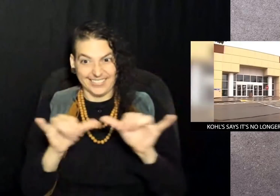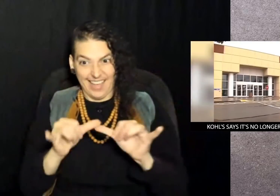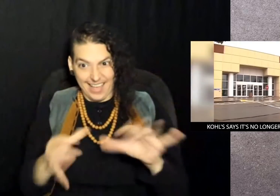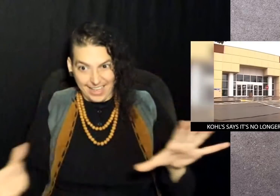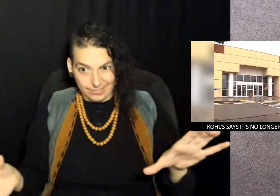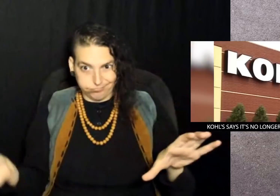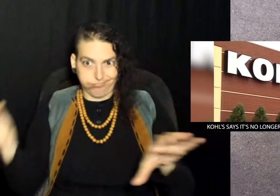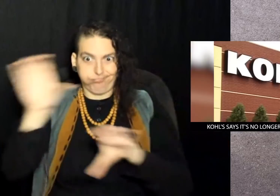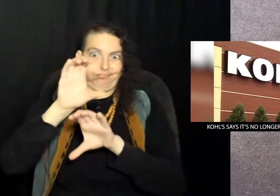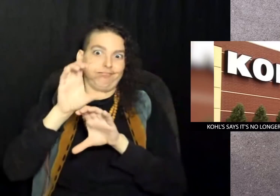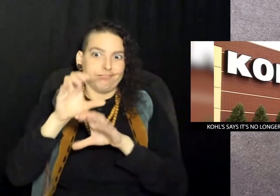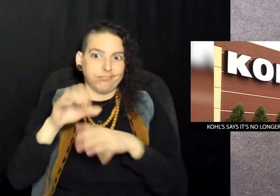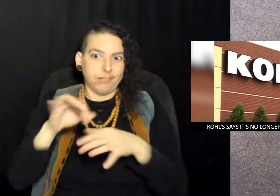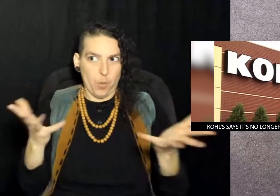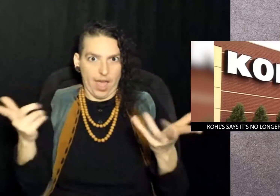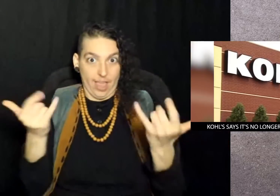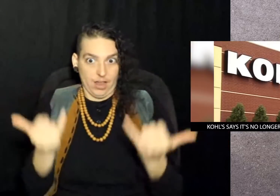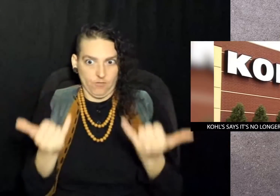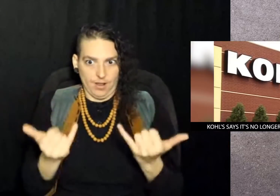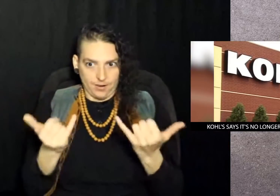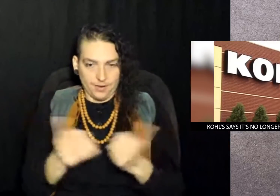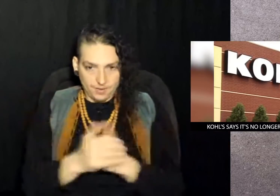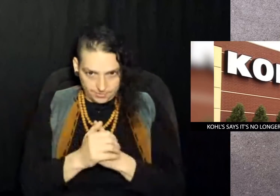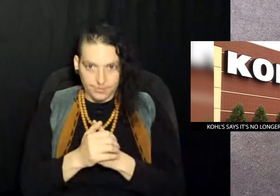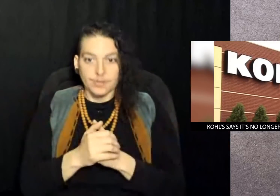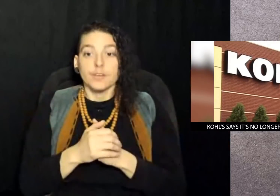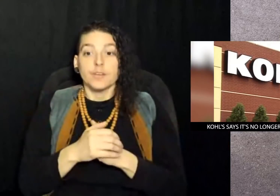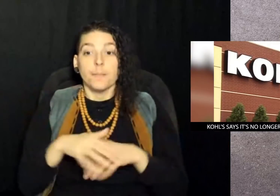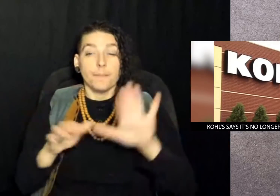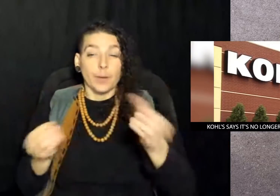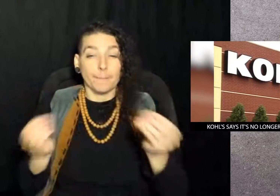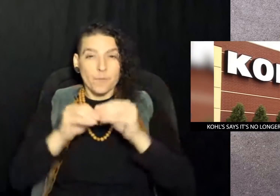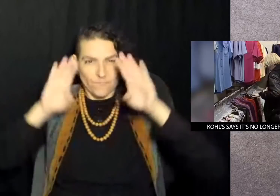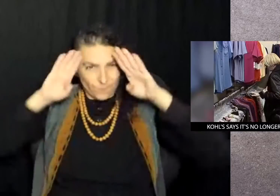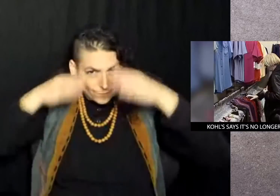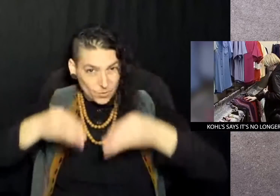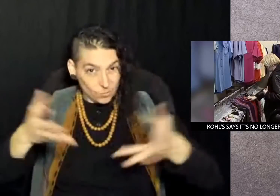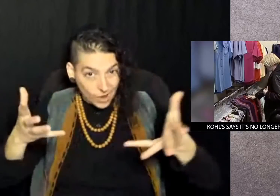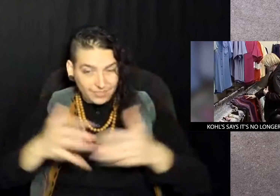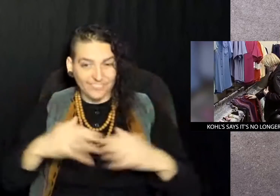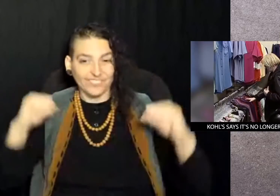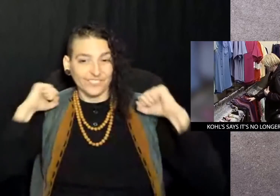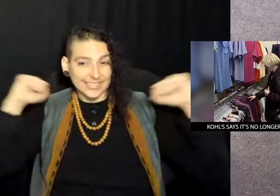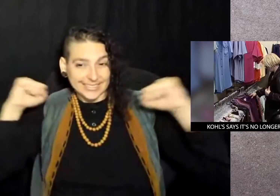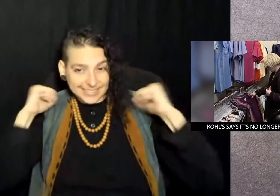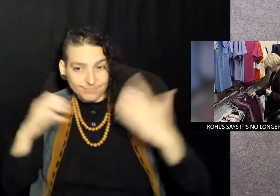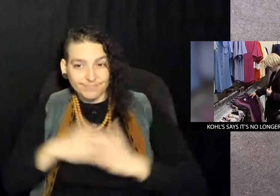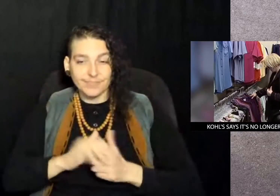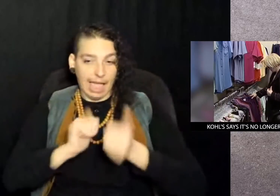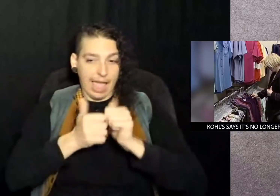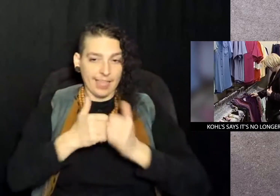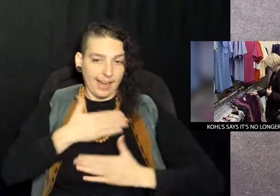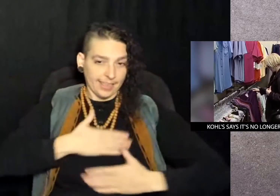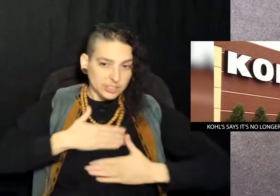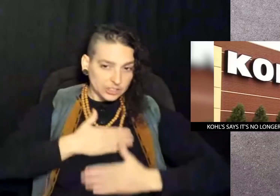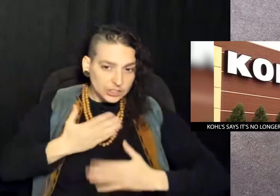be about half the size of what they are now with more of a focus on fitness athleisure and jeans